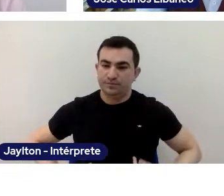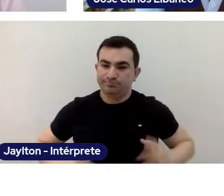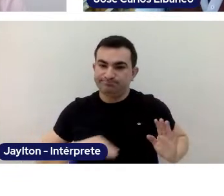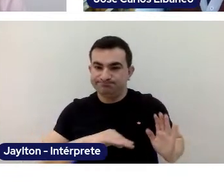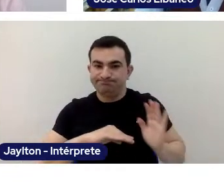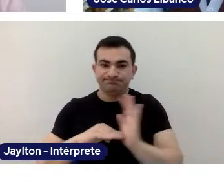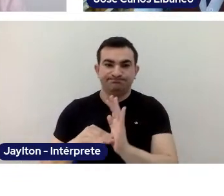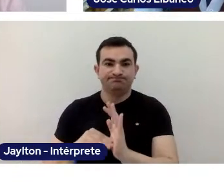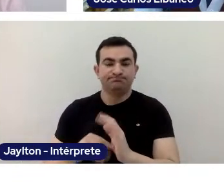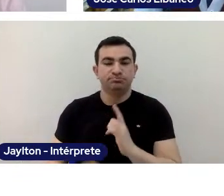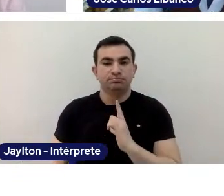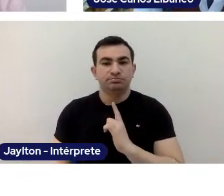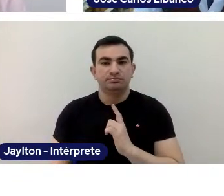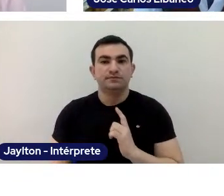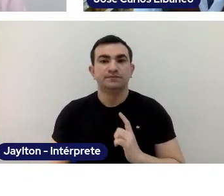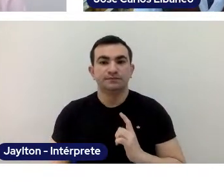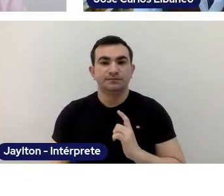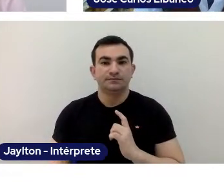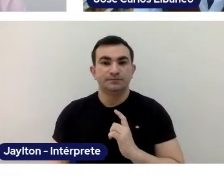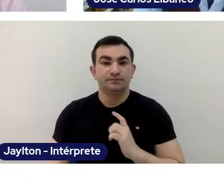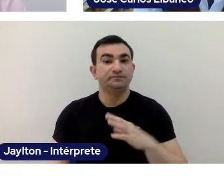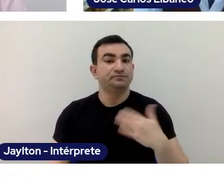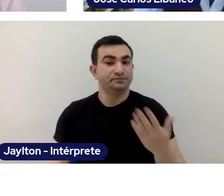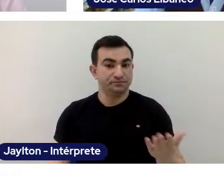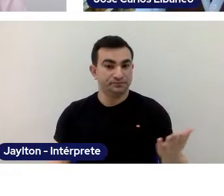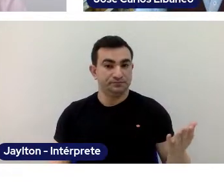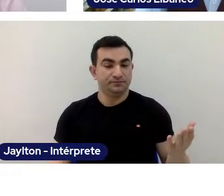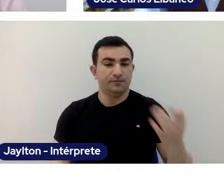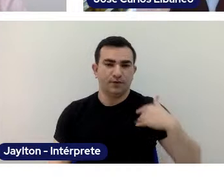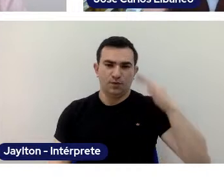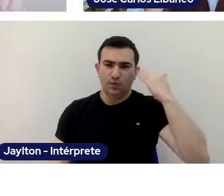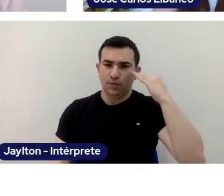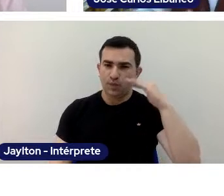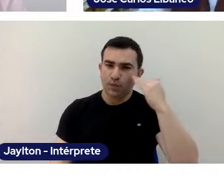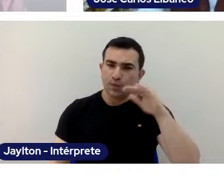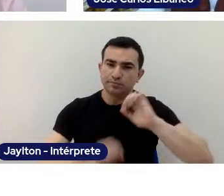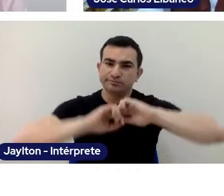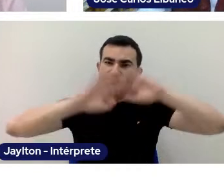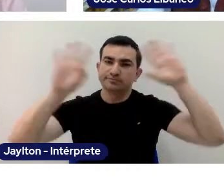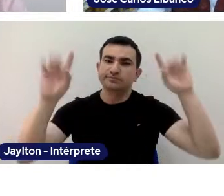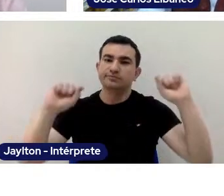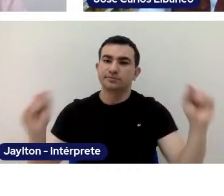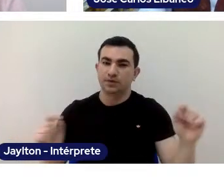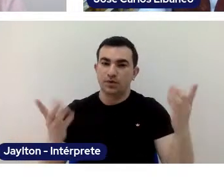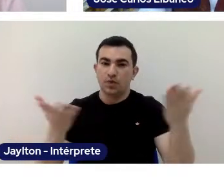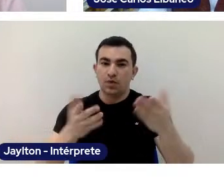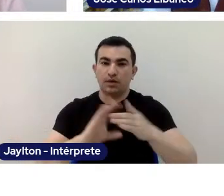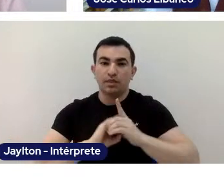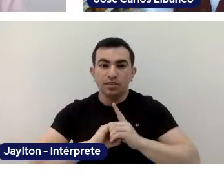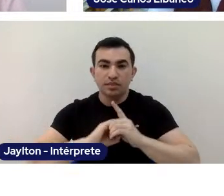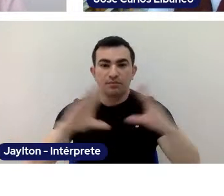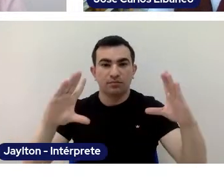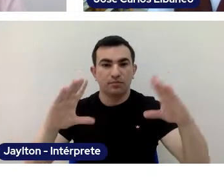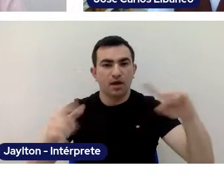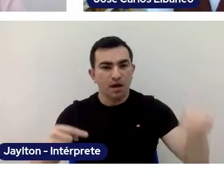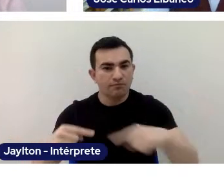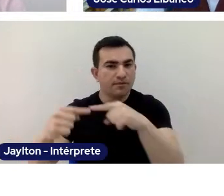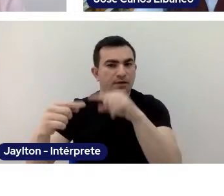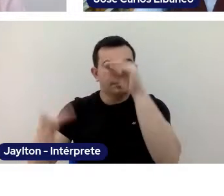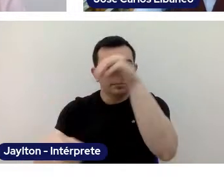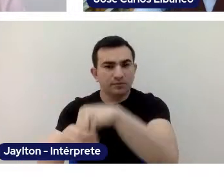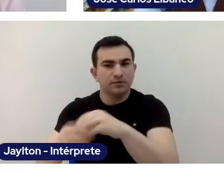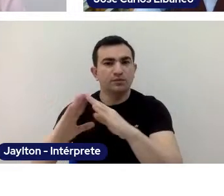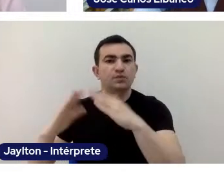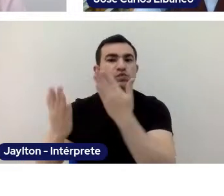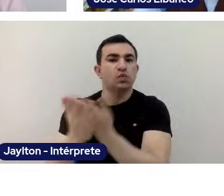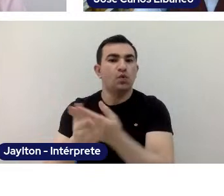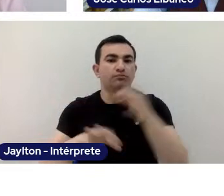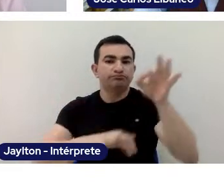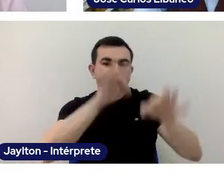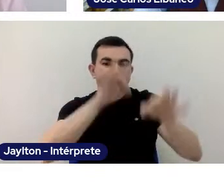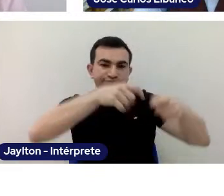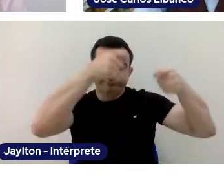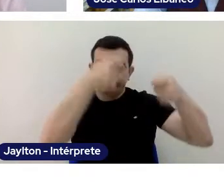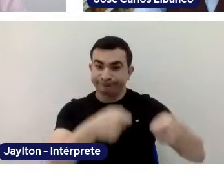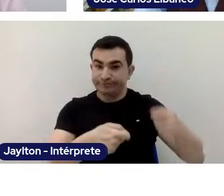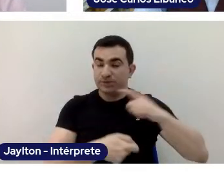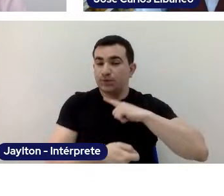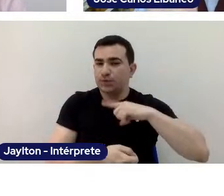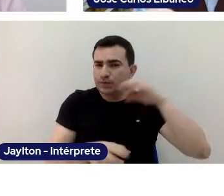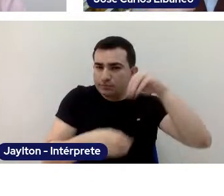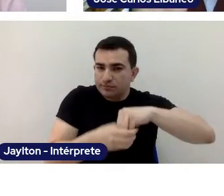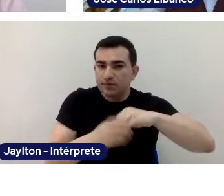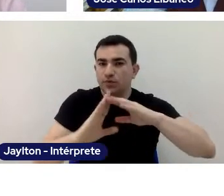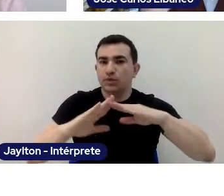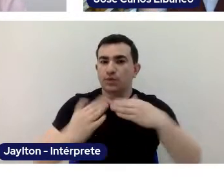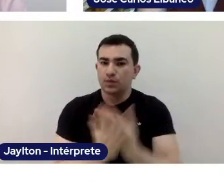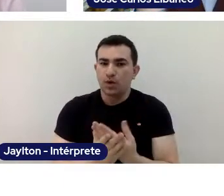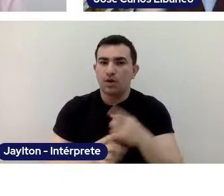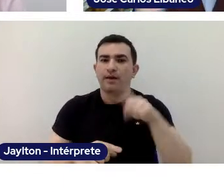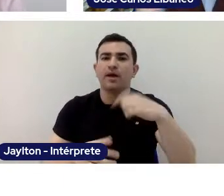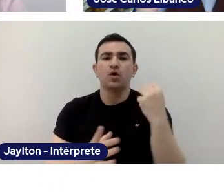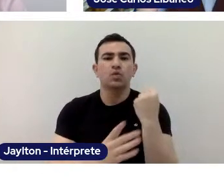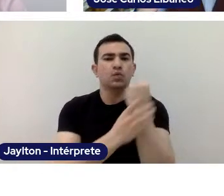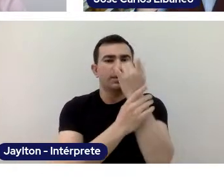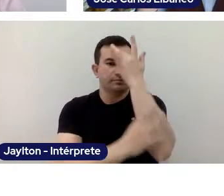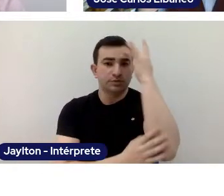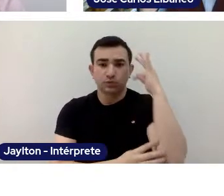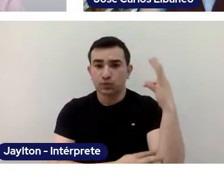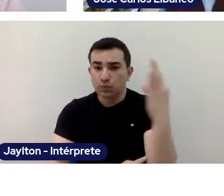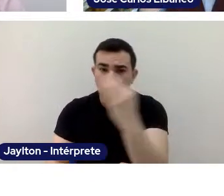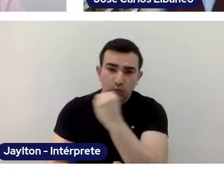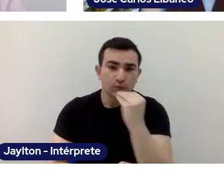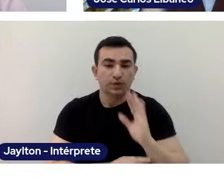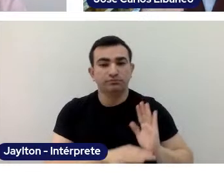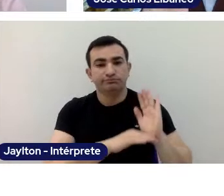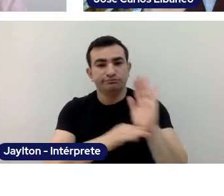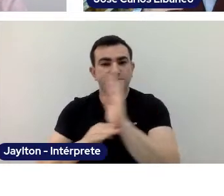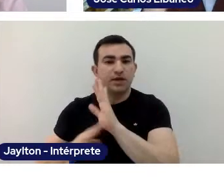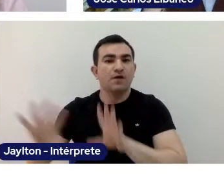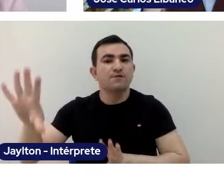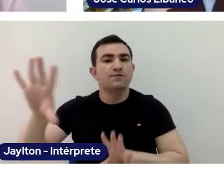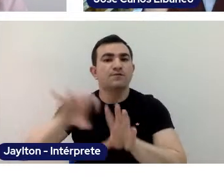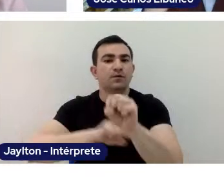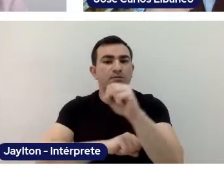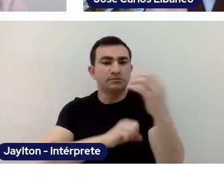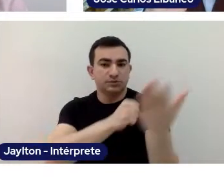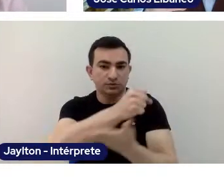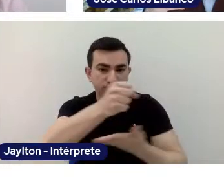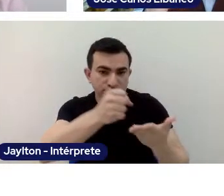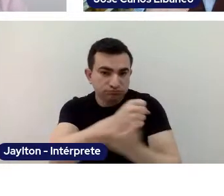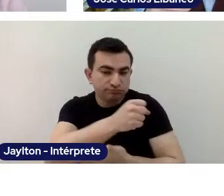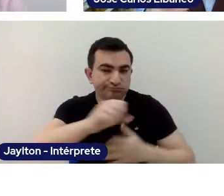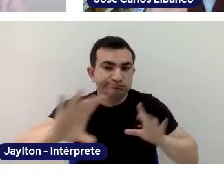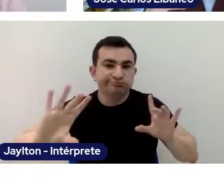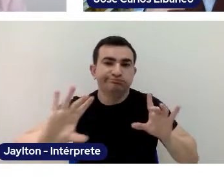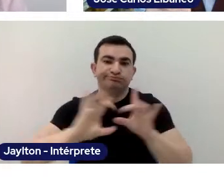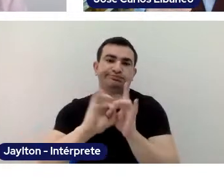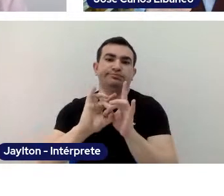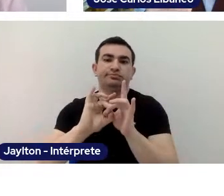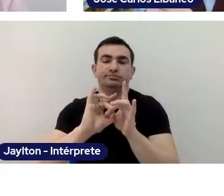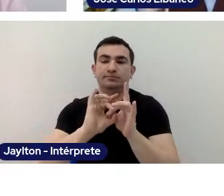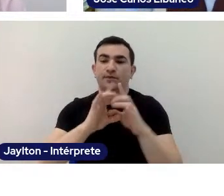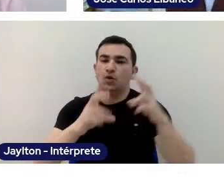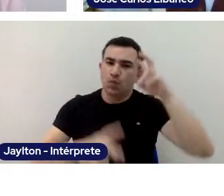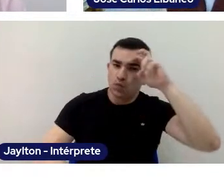So, I perceive that democracy and justice in the educational system is that we may ensure to everyone this basic formation, this historic, cultural ans scientific constitution.